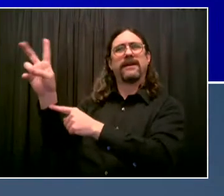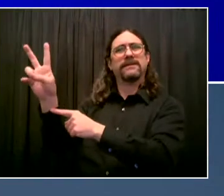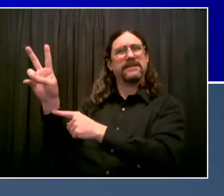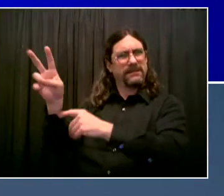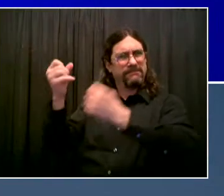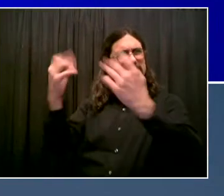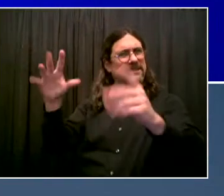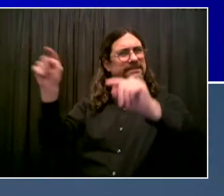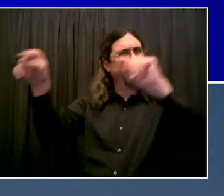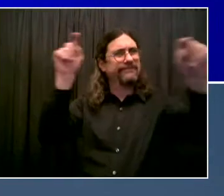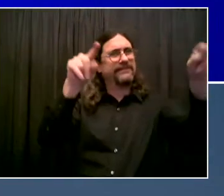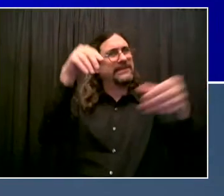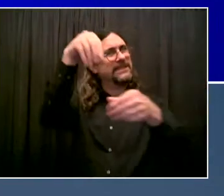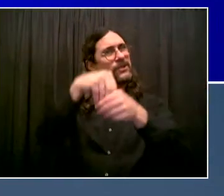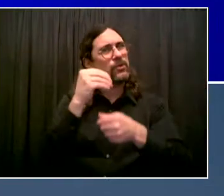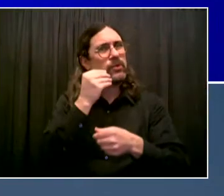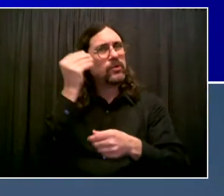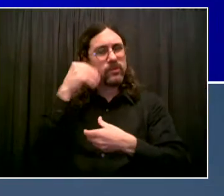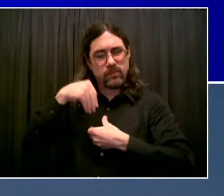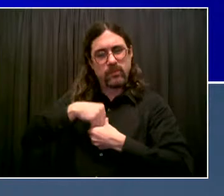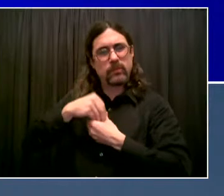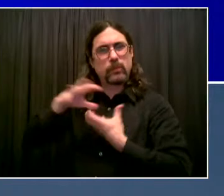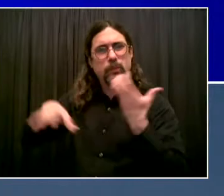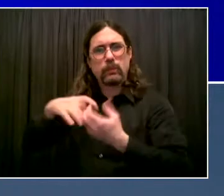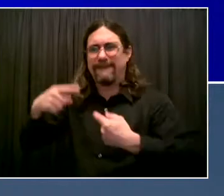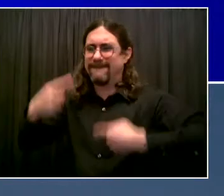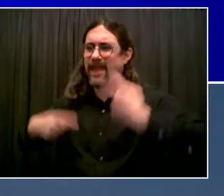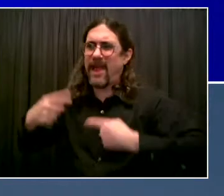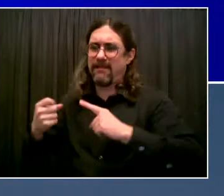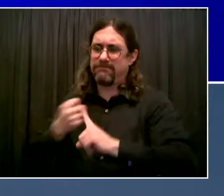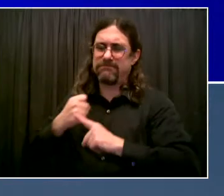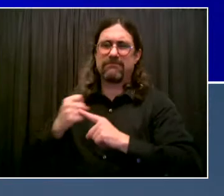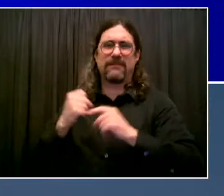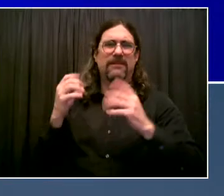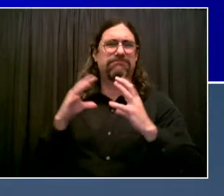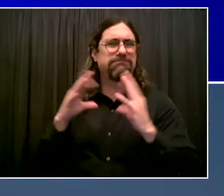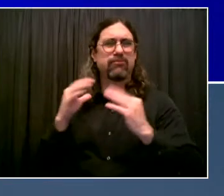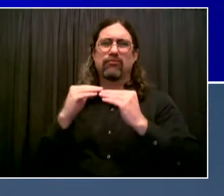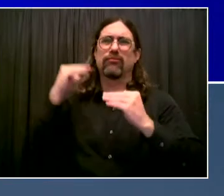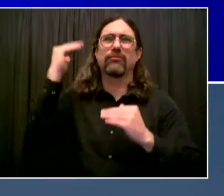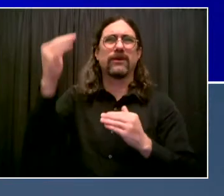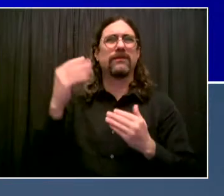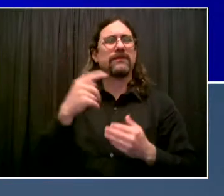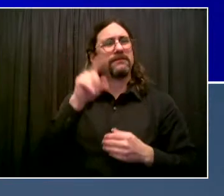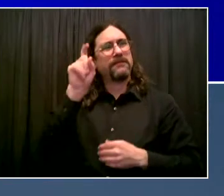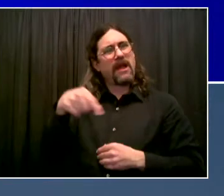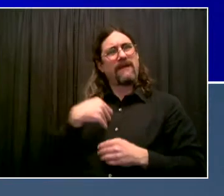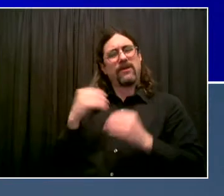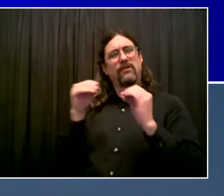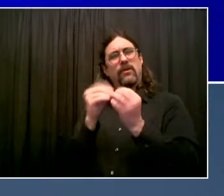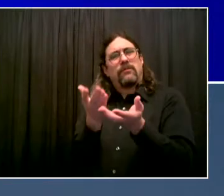ERSOSOURCES INTO FAMILY VIOLENCE PREVENTION SERVICES TO STOP THESE HORRIBLE